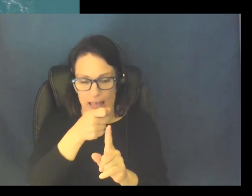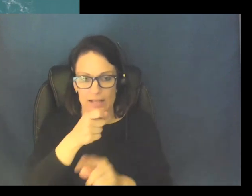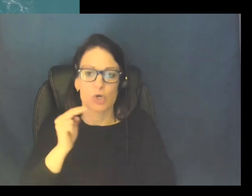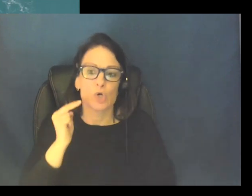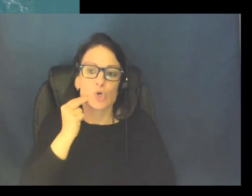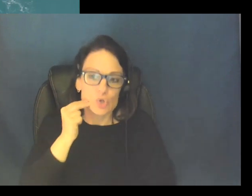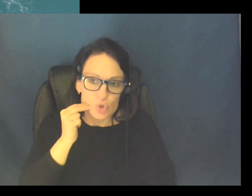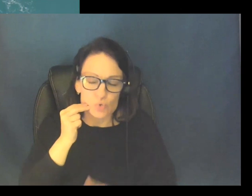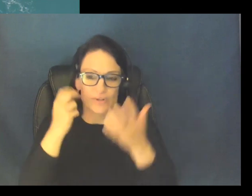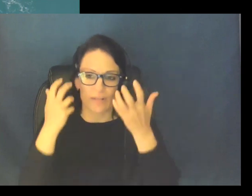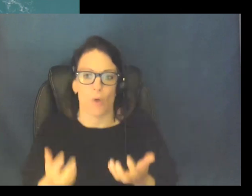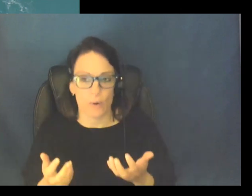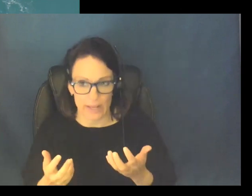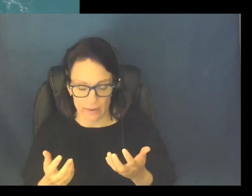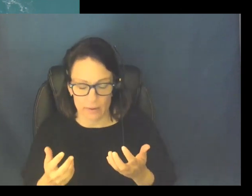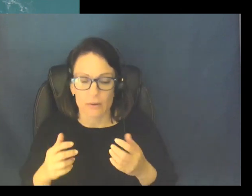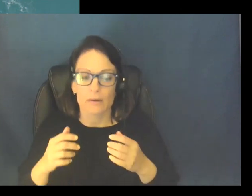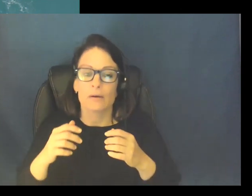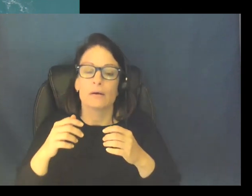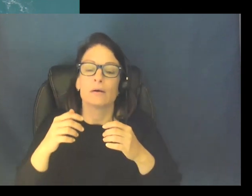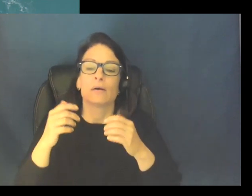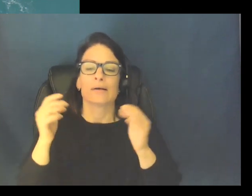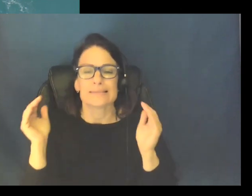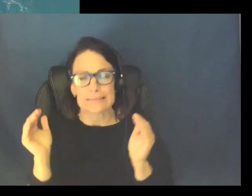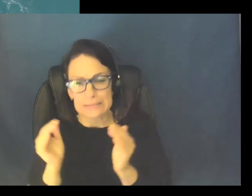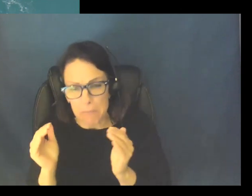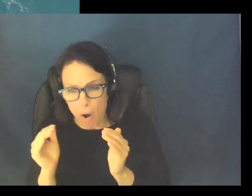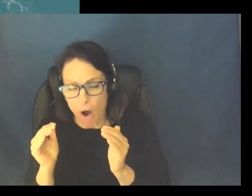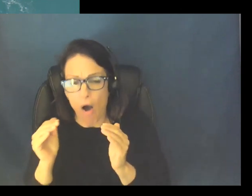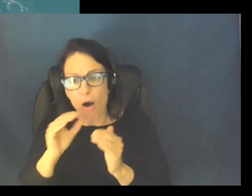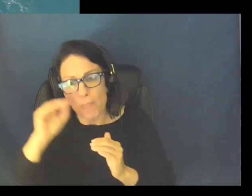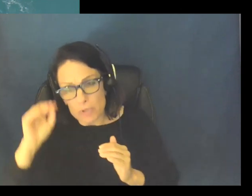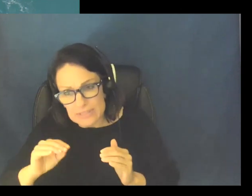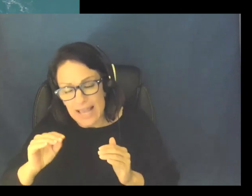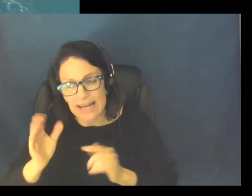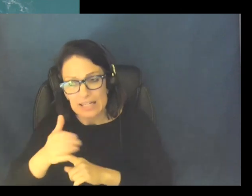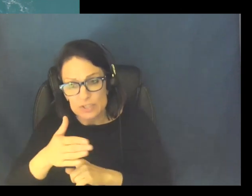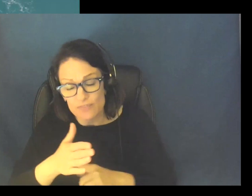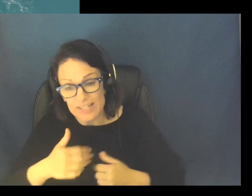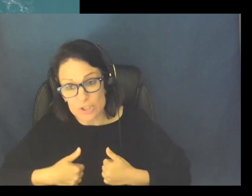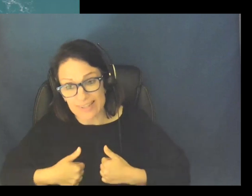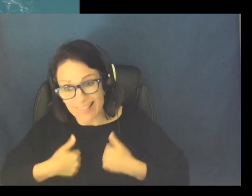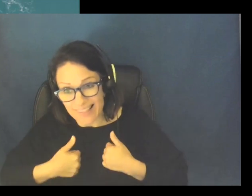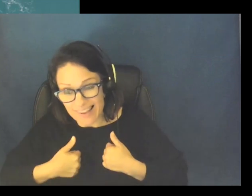And if they are not, then fines should be levied, and those fines used to educate the public. I think it might be good to have a cash flow going to educate the public about, ah, about nature friendly solutions. Uhm --